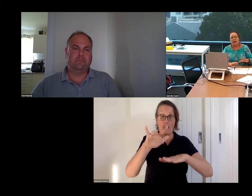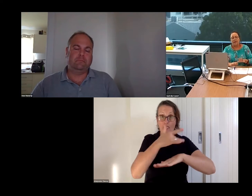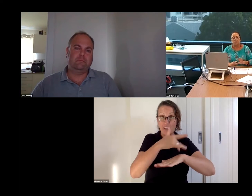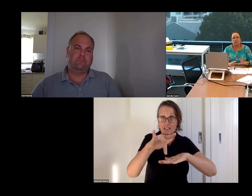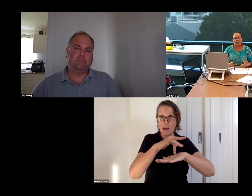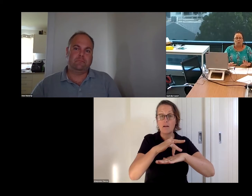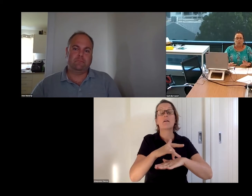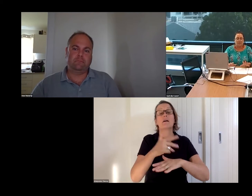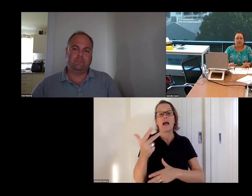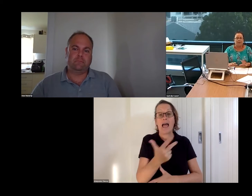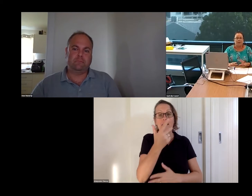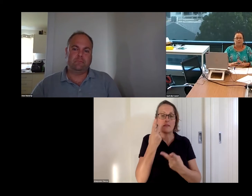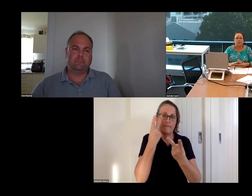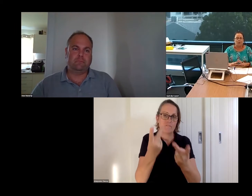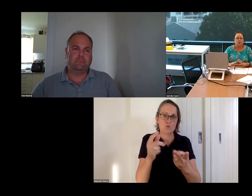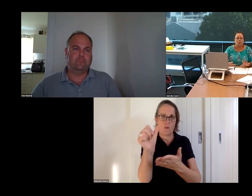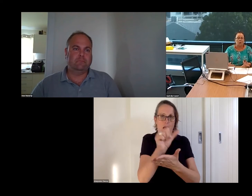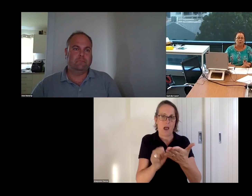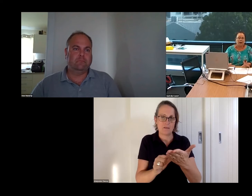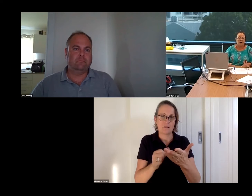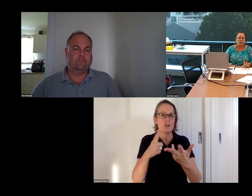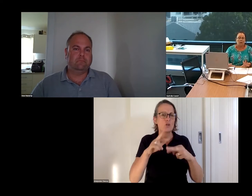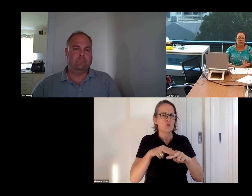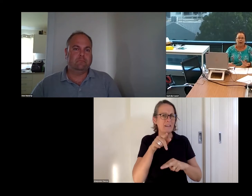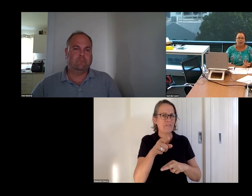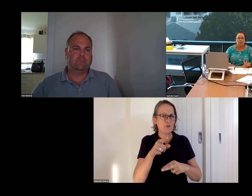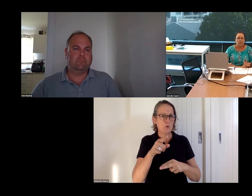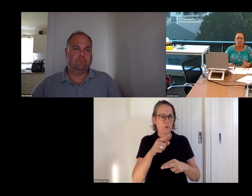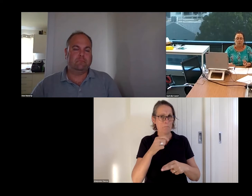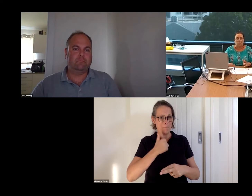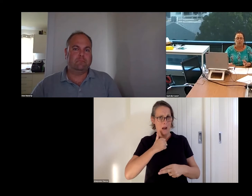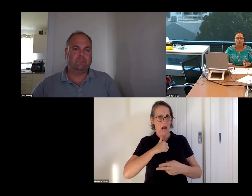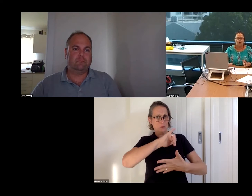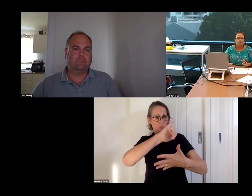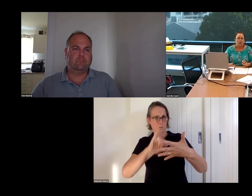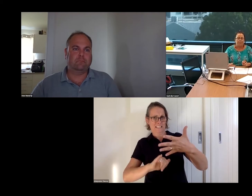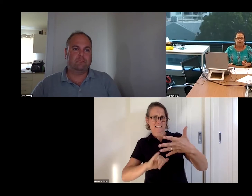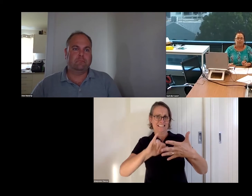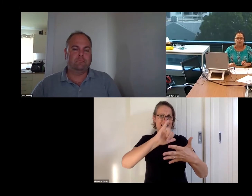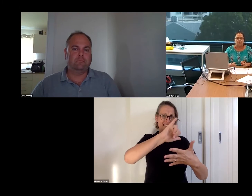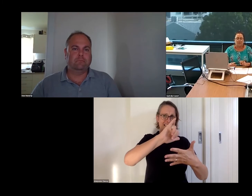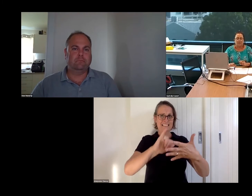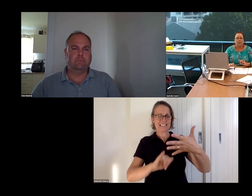As we always say if you're unsure what panel you want your application to be assessed by,